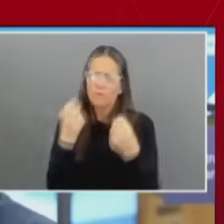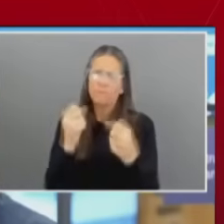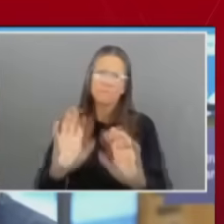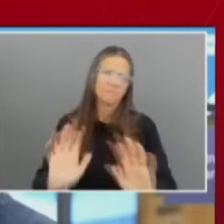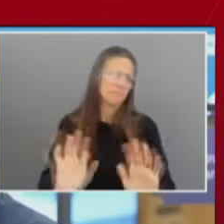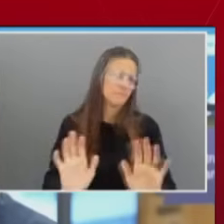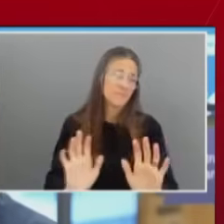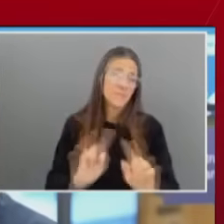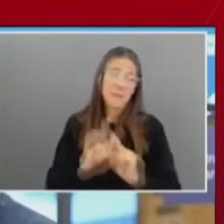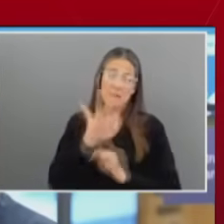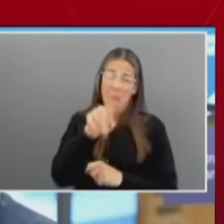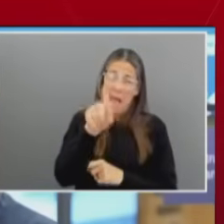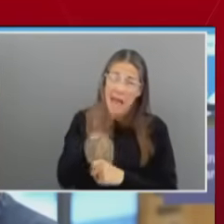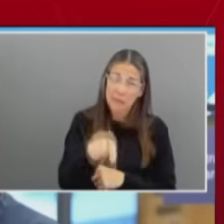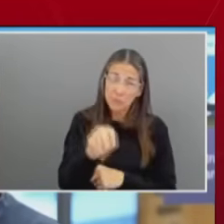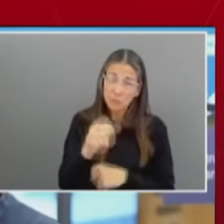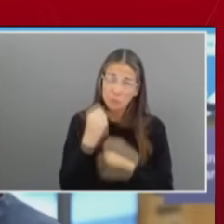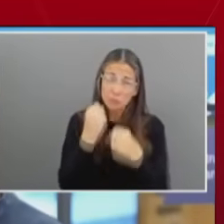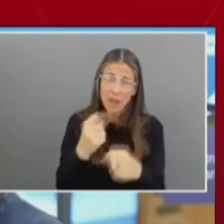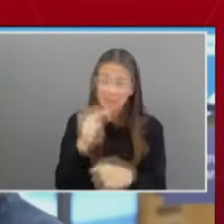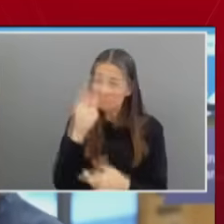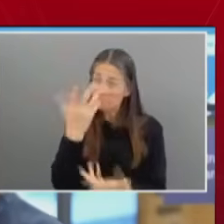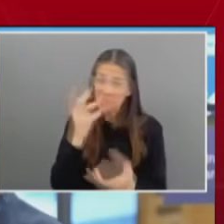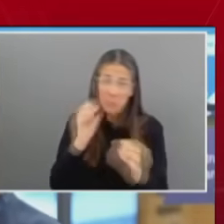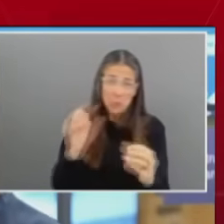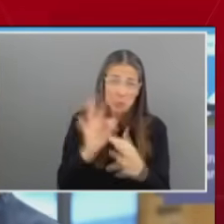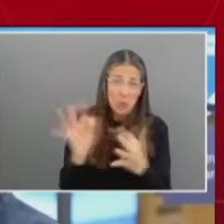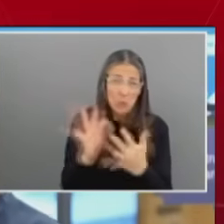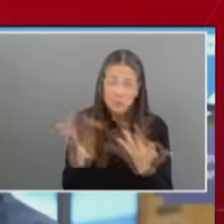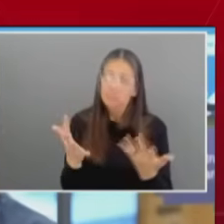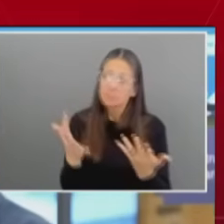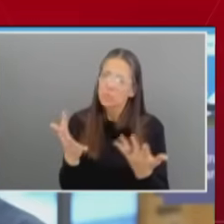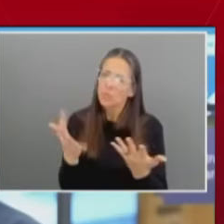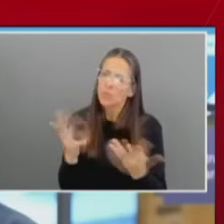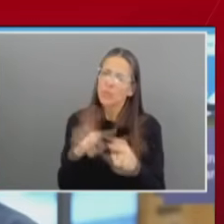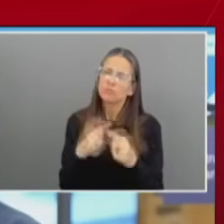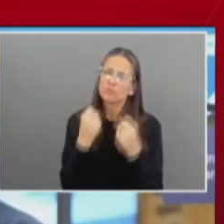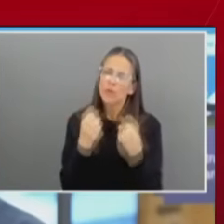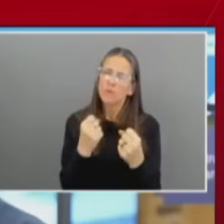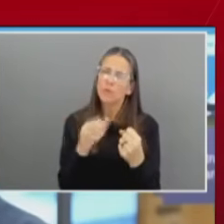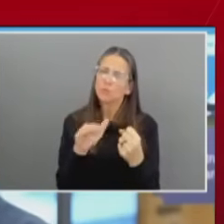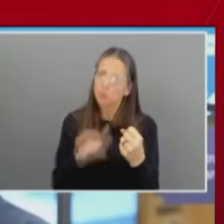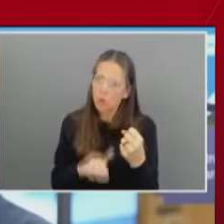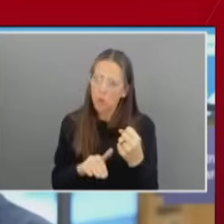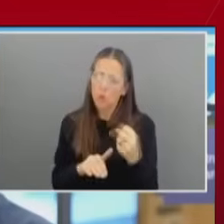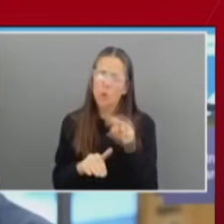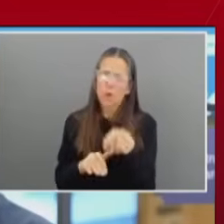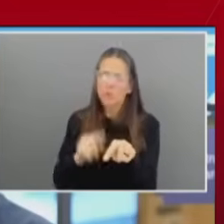IT’S MADE A BIG, BIG, HUGE DIFFERENCE. BUT IF YOU MUST TRAVEL, EXPECT THE UNEXPECTED.